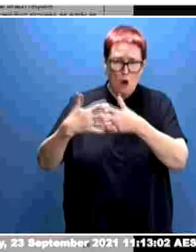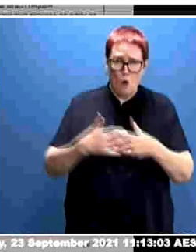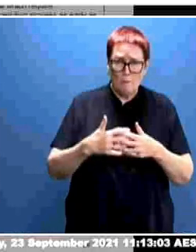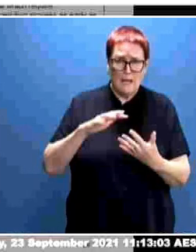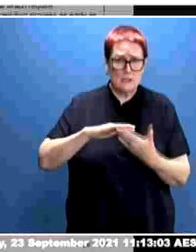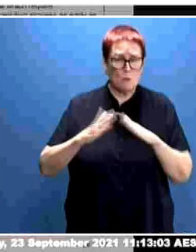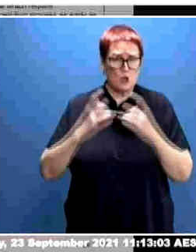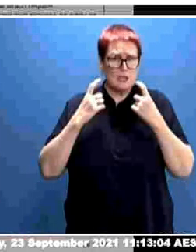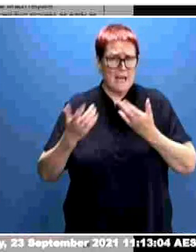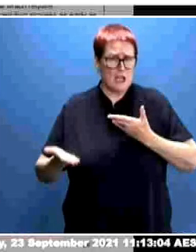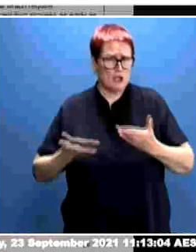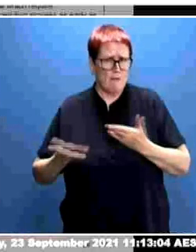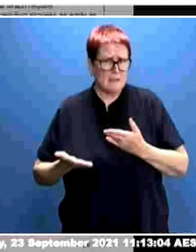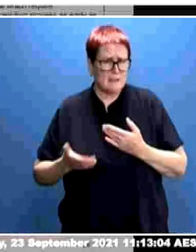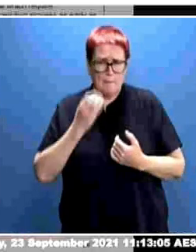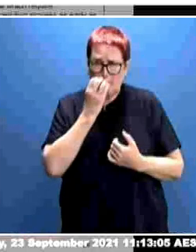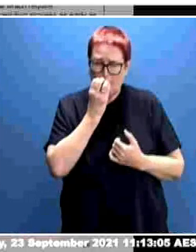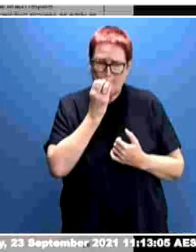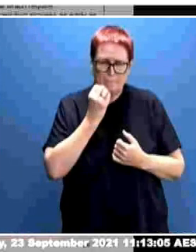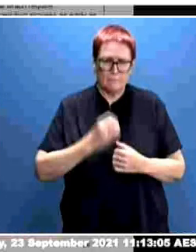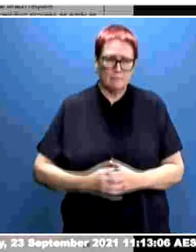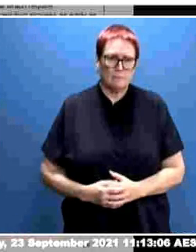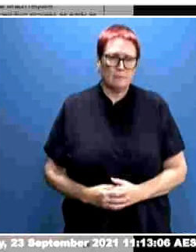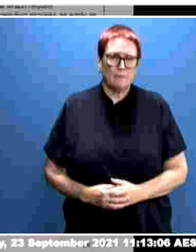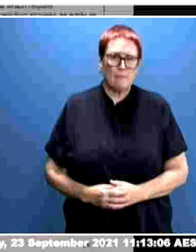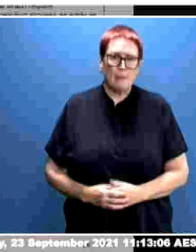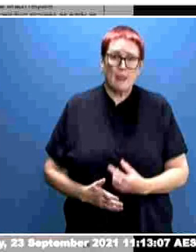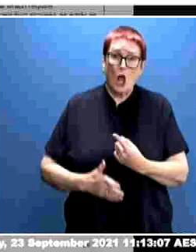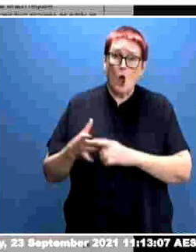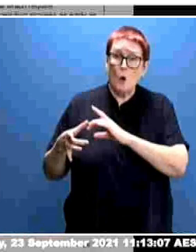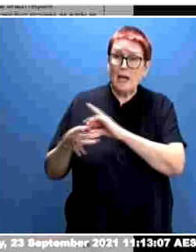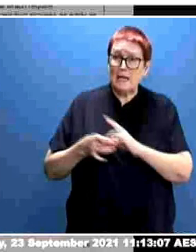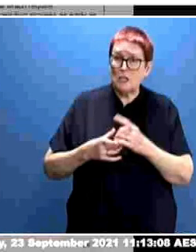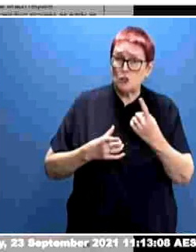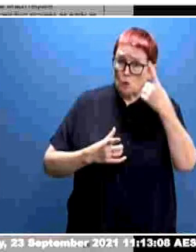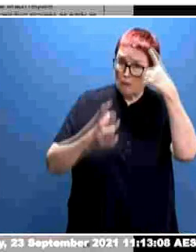The complex community care service is not just in respect of this recommendation, it features in some of the others,